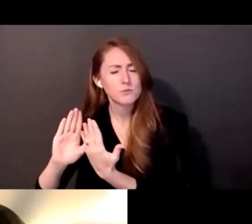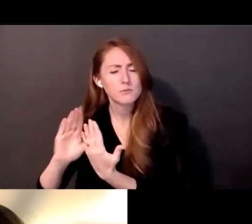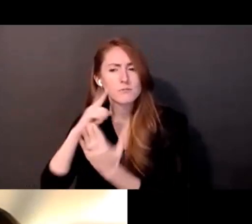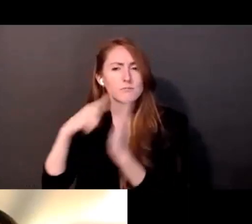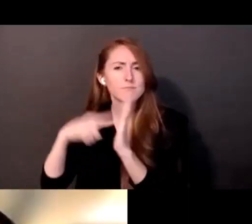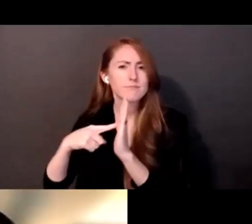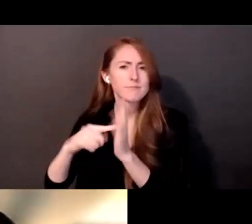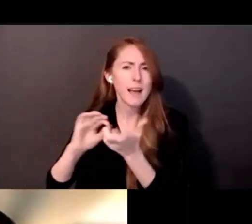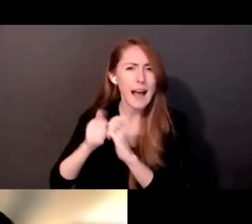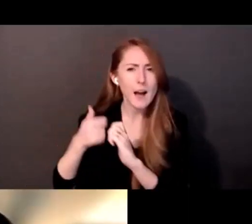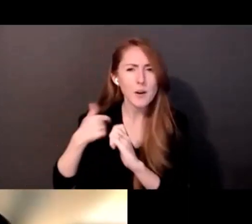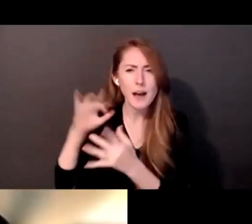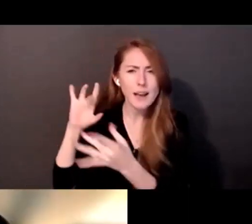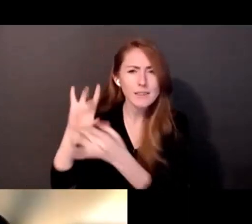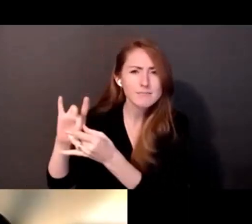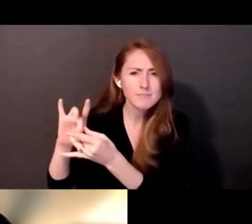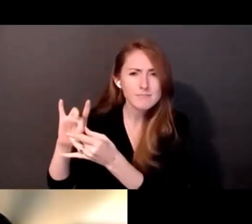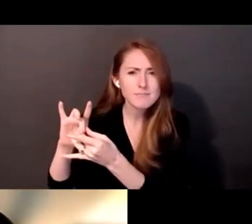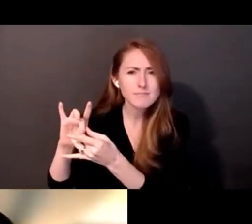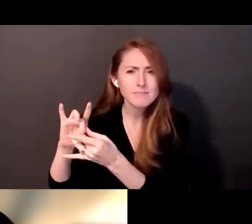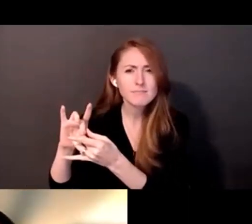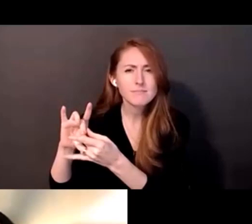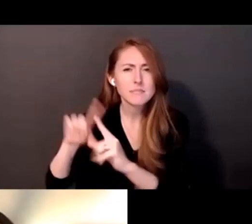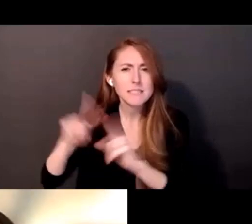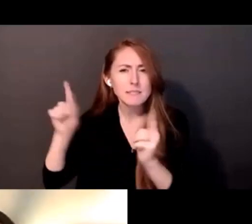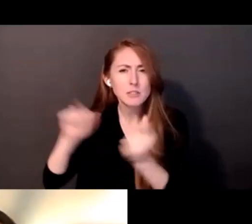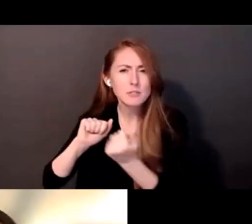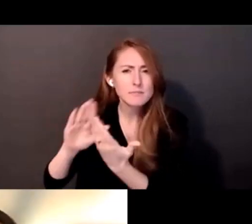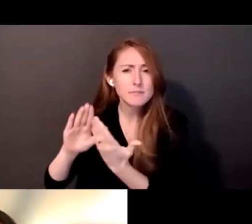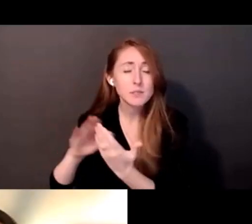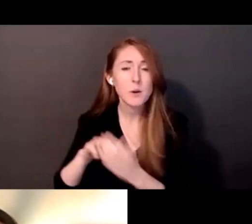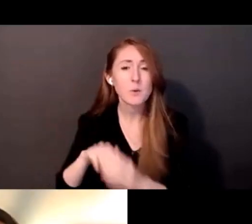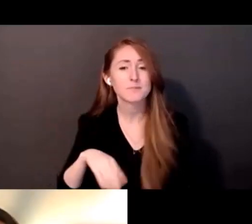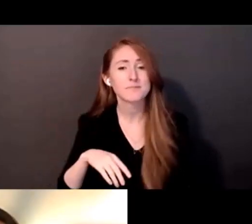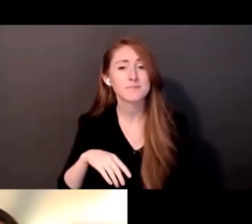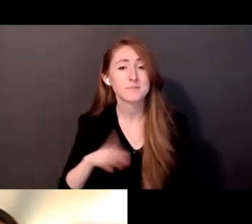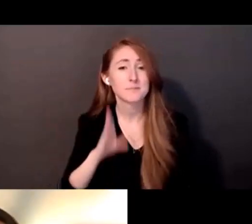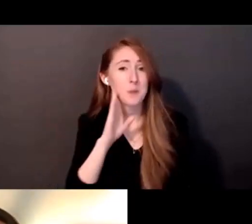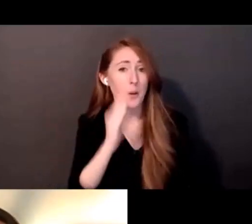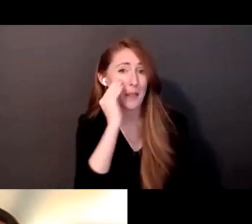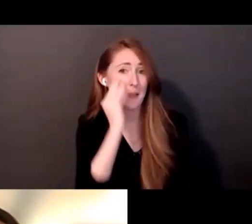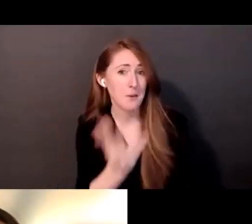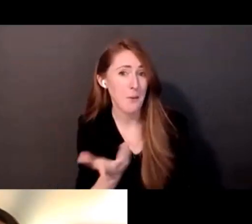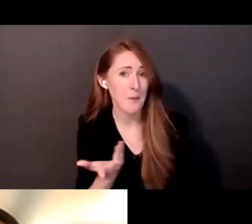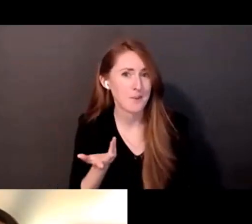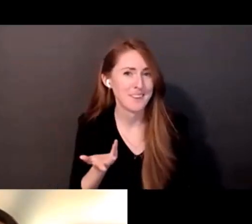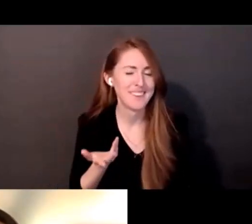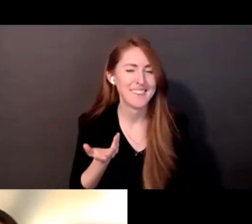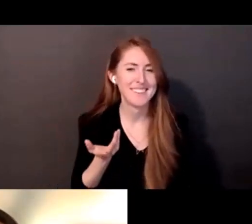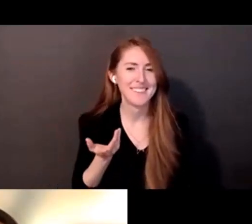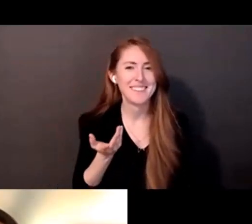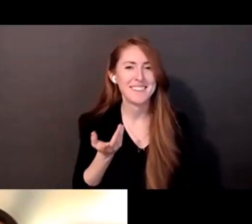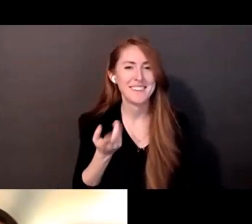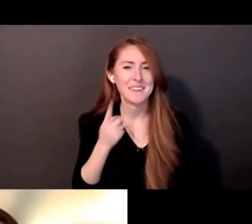or anything like that. So TBD for the long answer in terms of how the outcomes are really coming together,